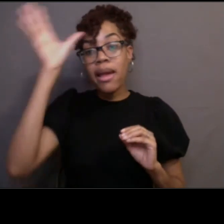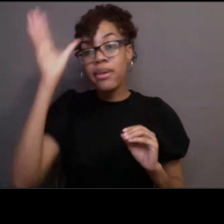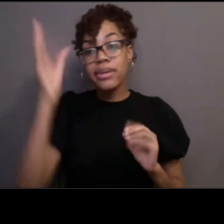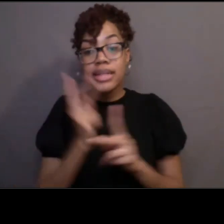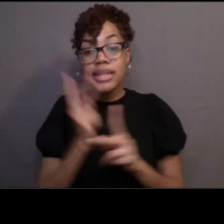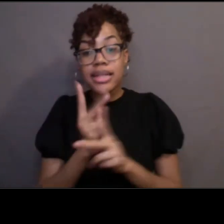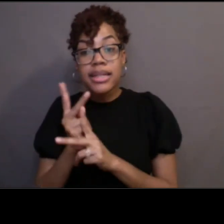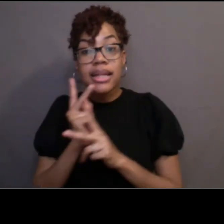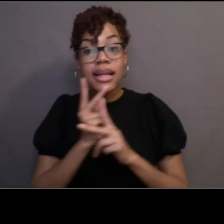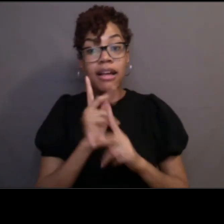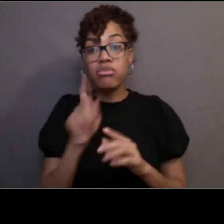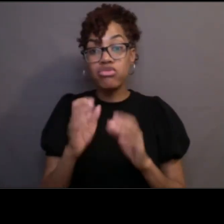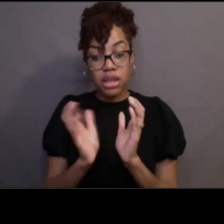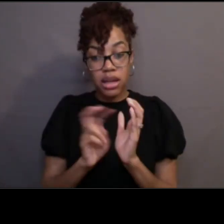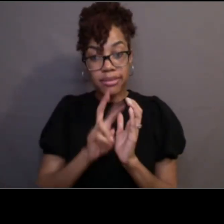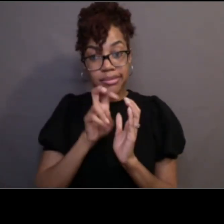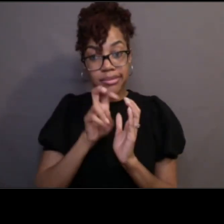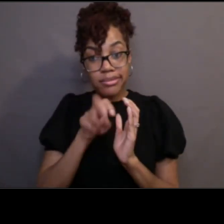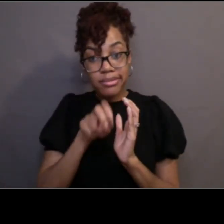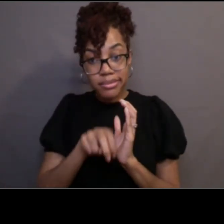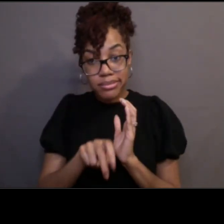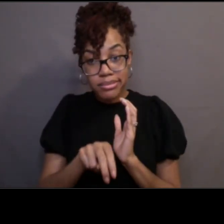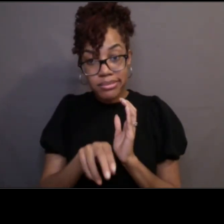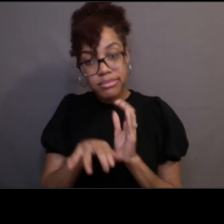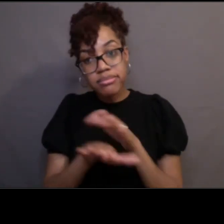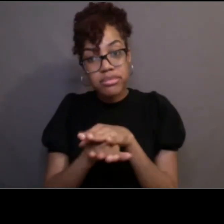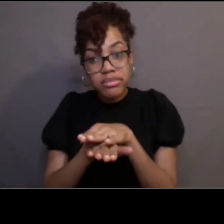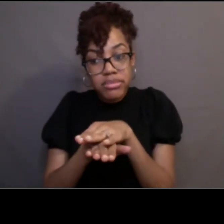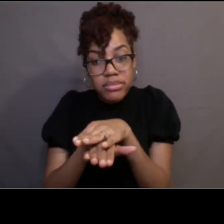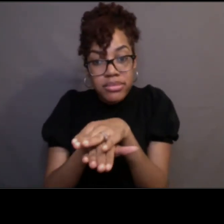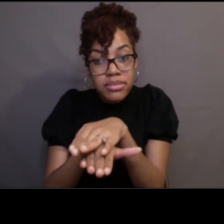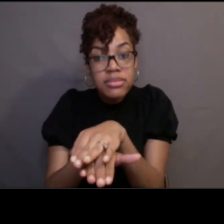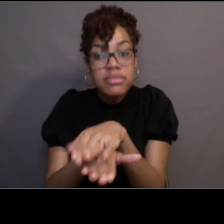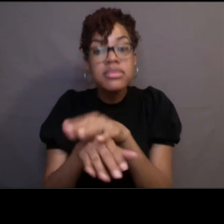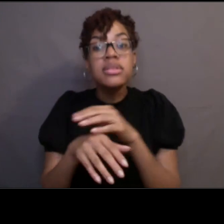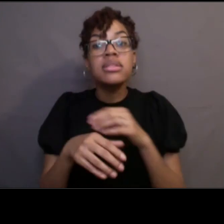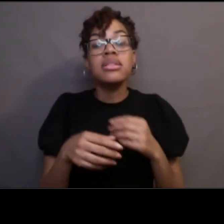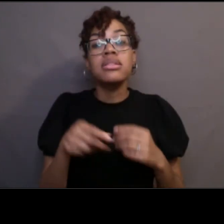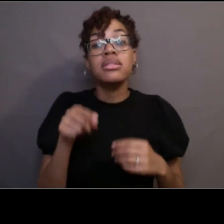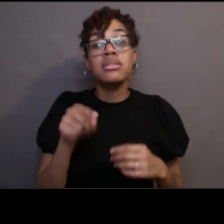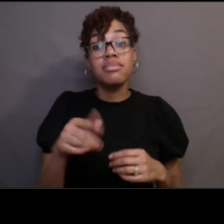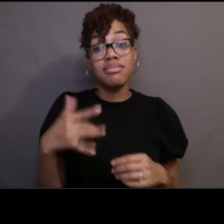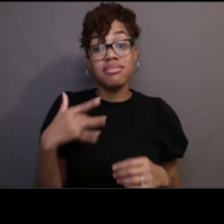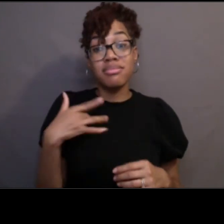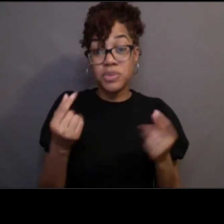So they hatch out of the eggs, they crawl out to the sand, and they tend to follow a bright light,